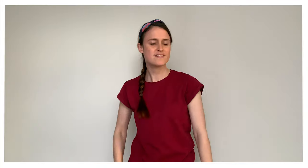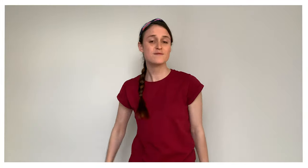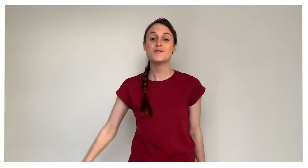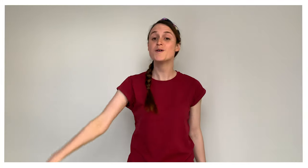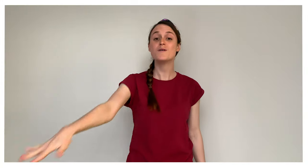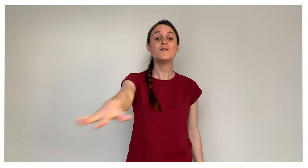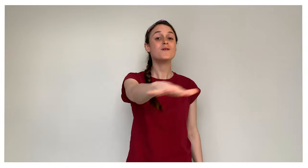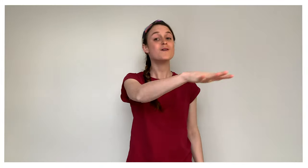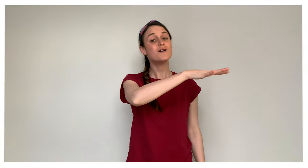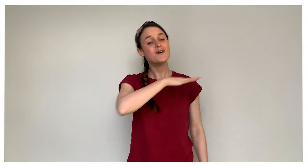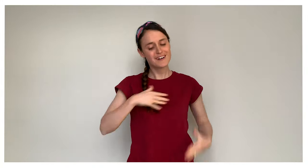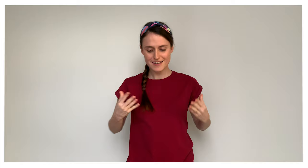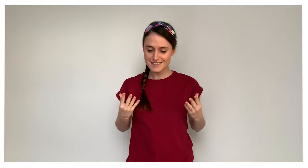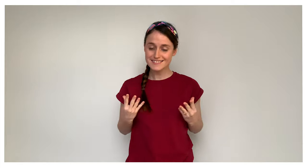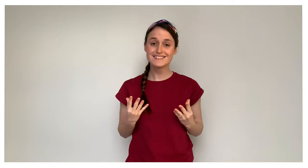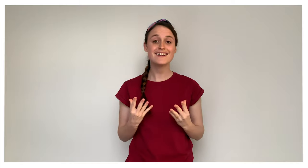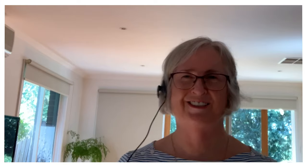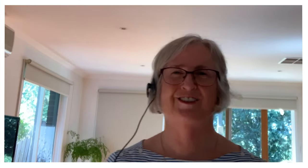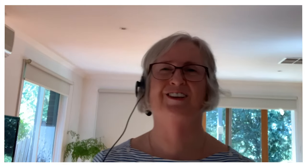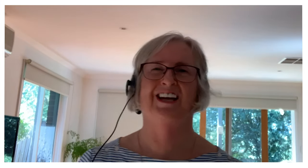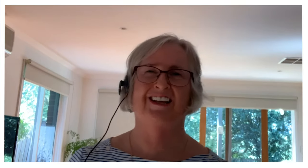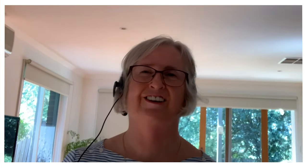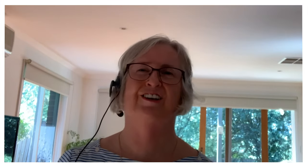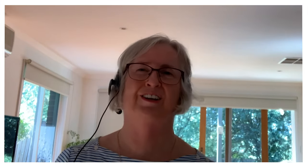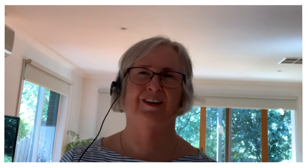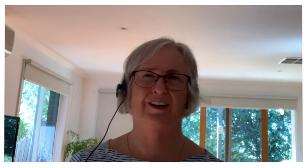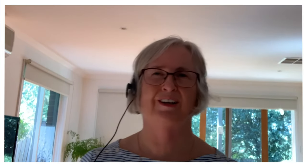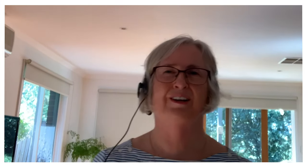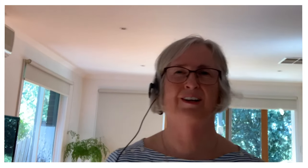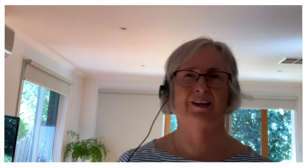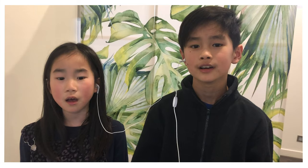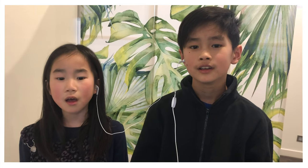we are all in this together,